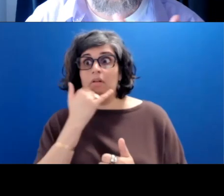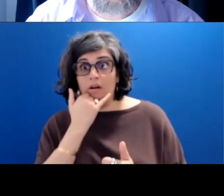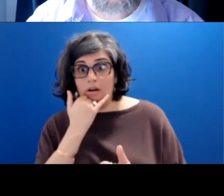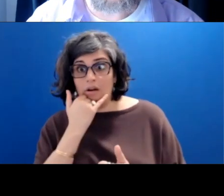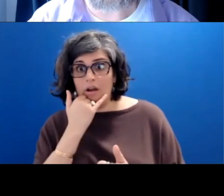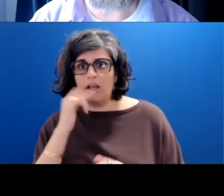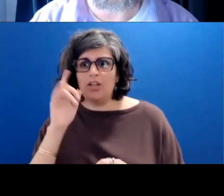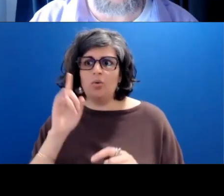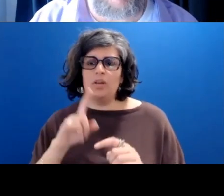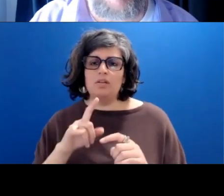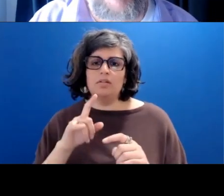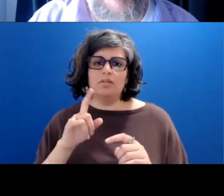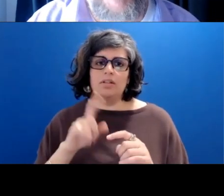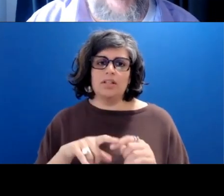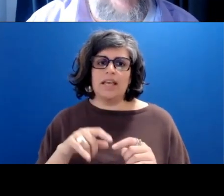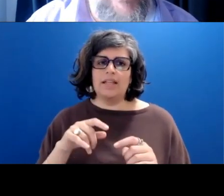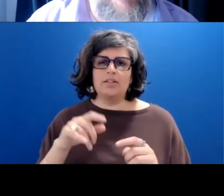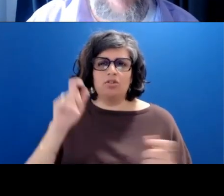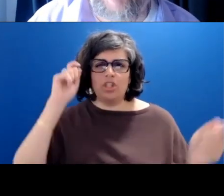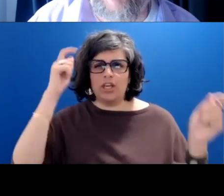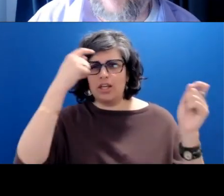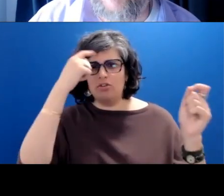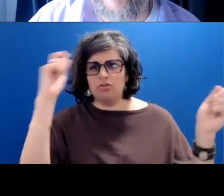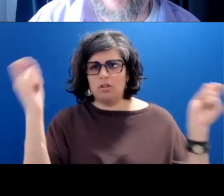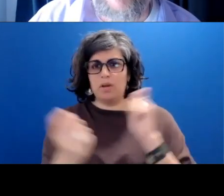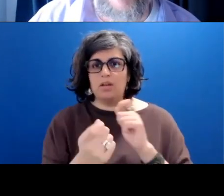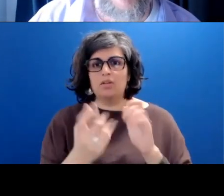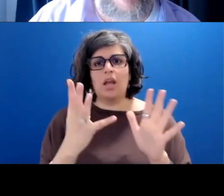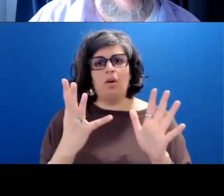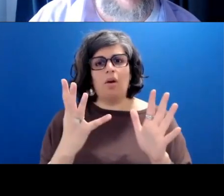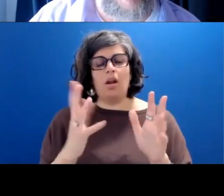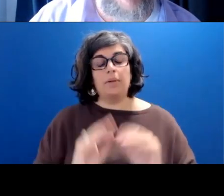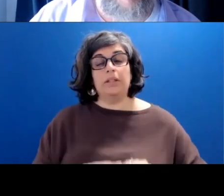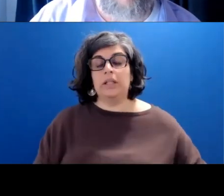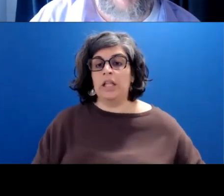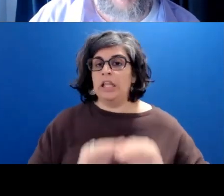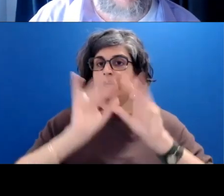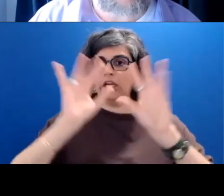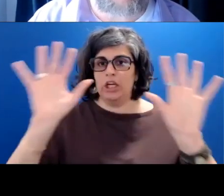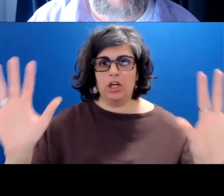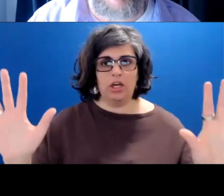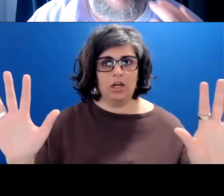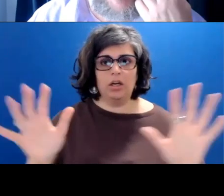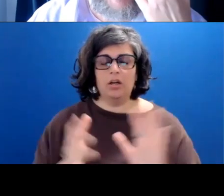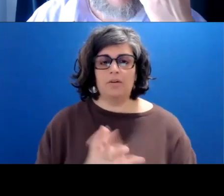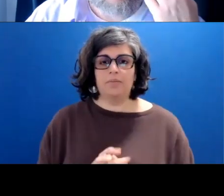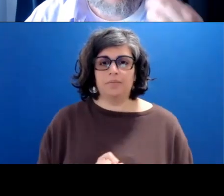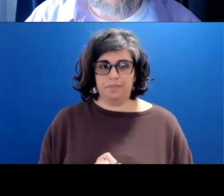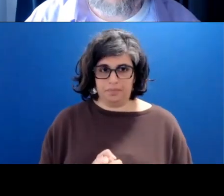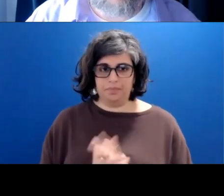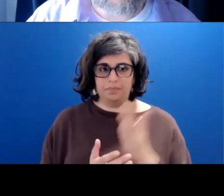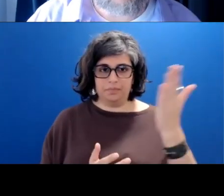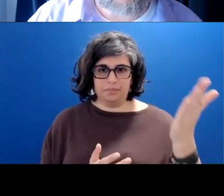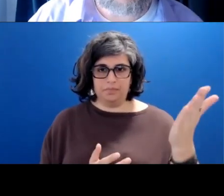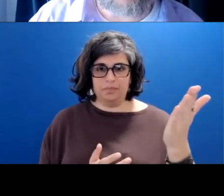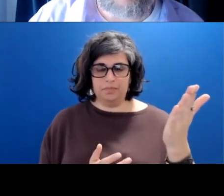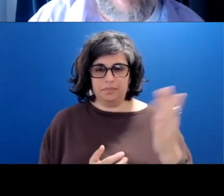that people couldn't change their mind. So I wanna be really, really clear with, you know, in sharing this, that you know, we didn't,